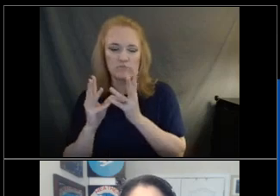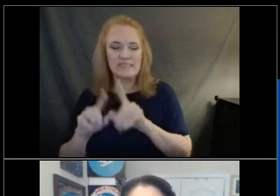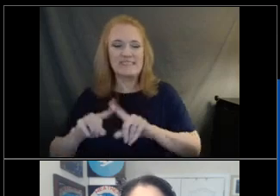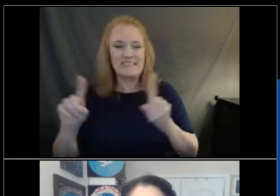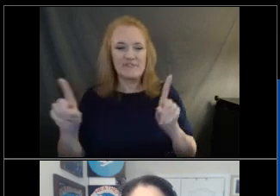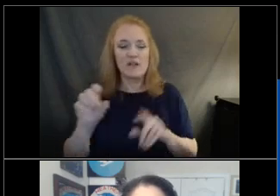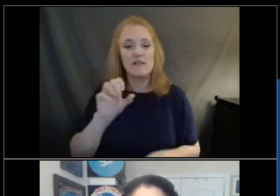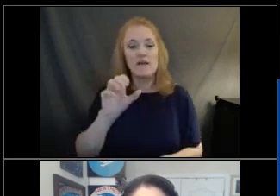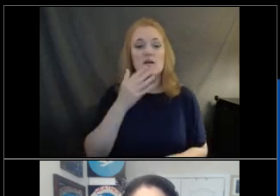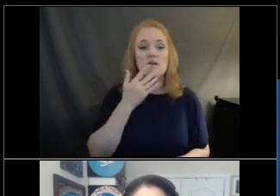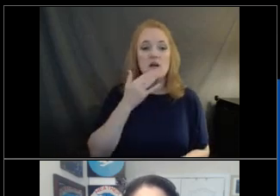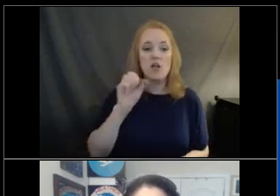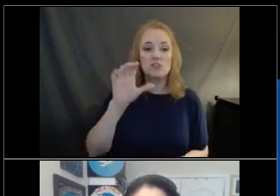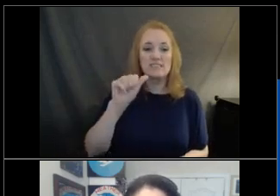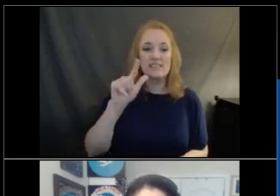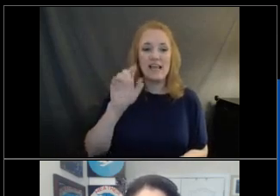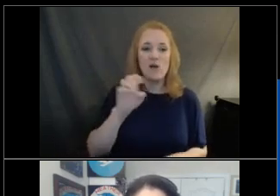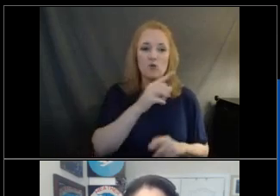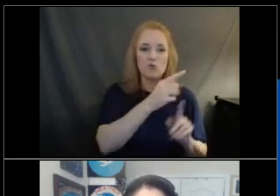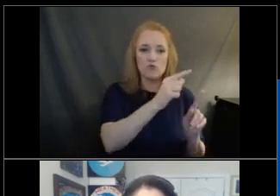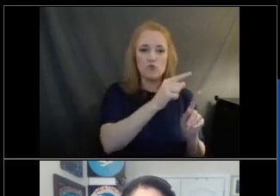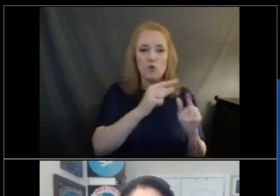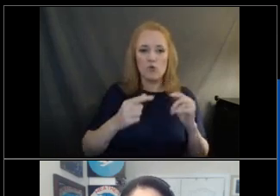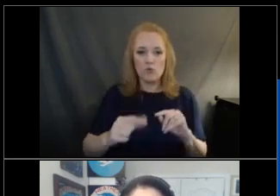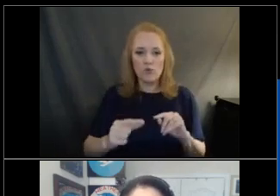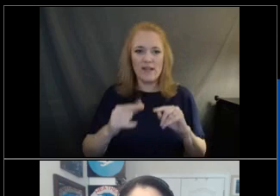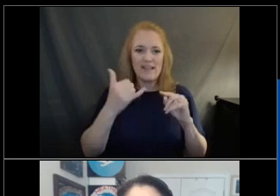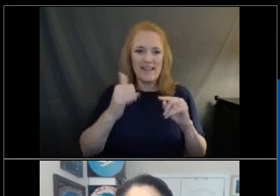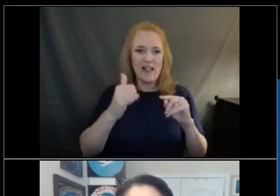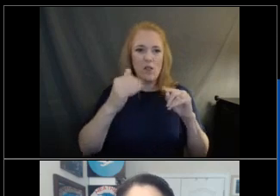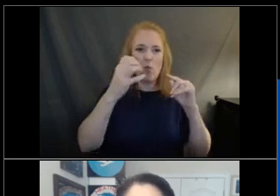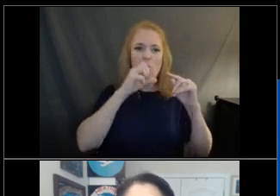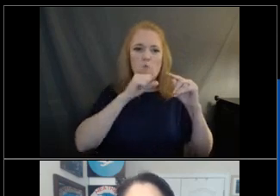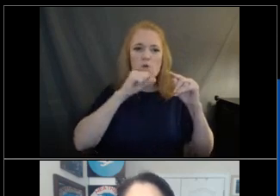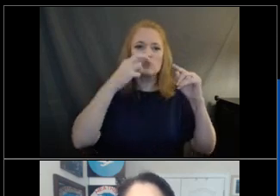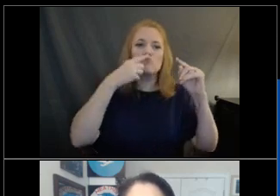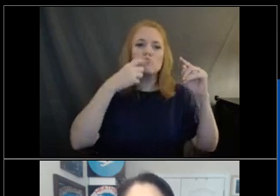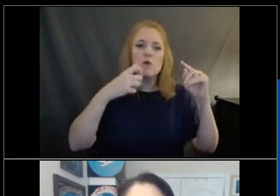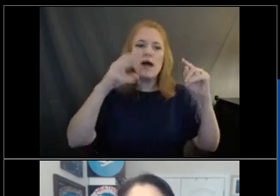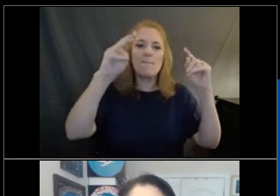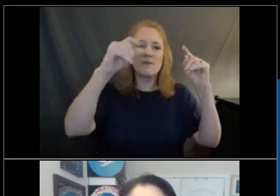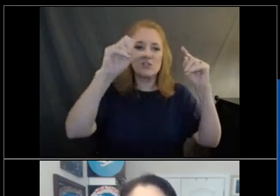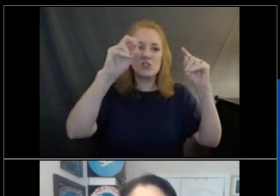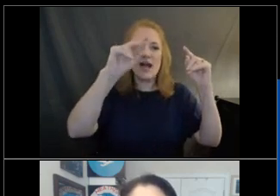if you notice, went from green to yellow, orange, red, and magenta. Really,